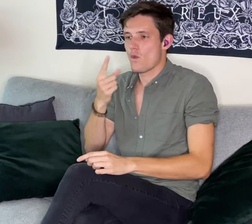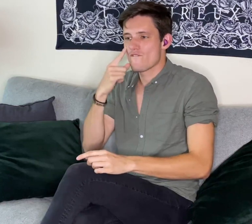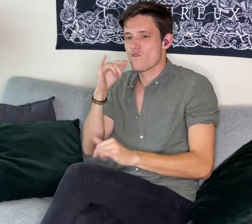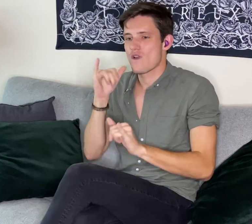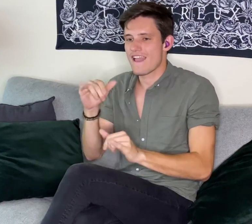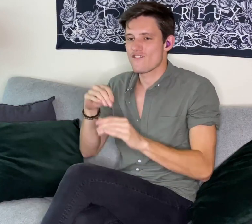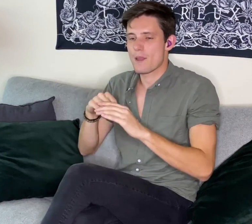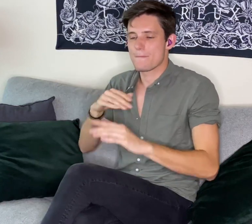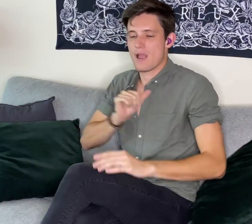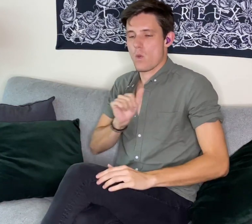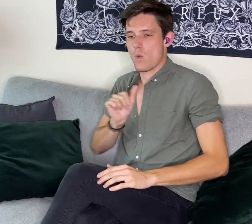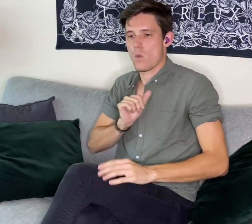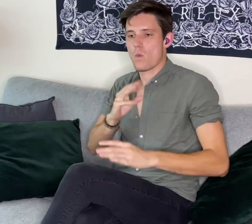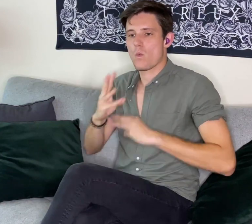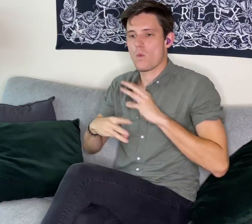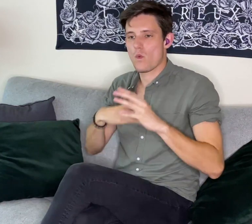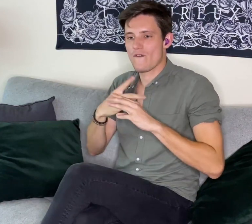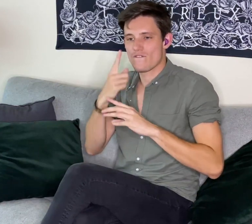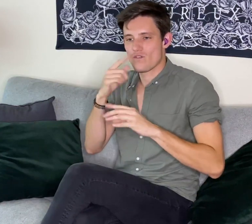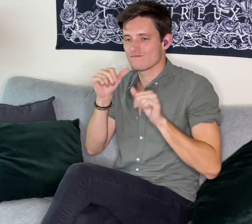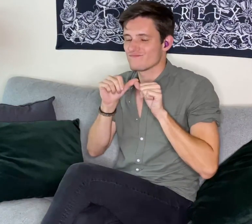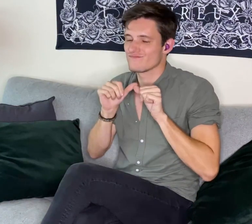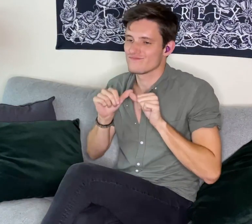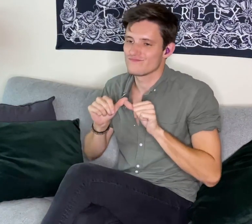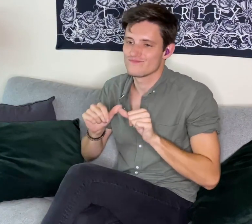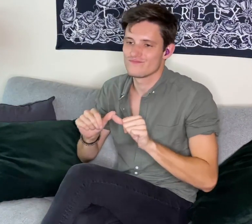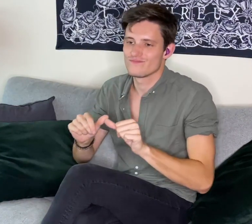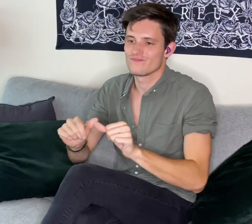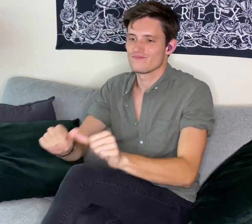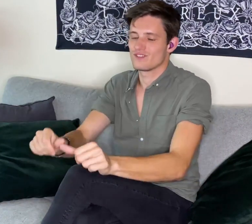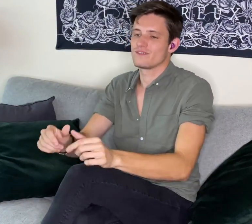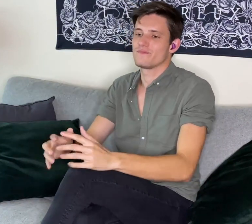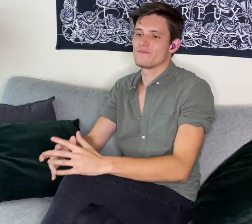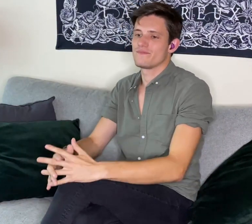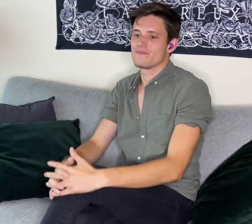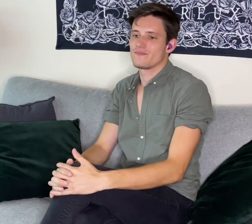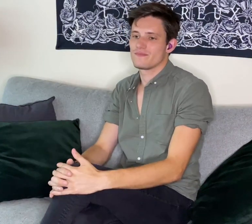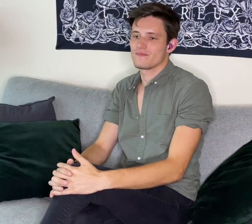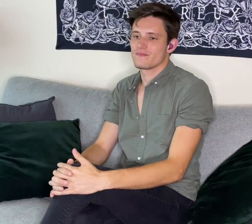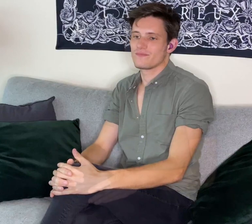alone in my own little world for a very long time.